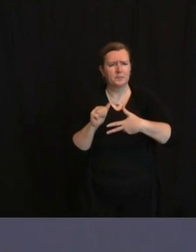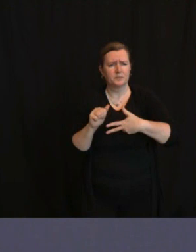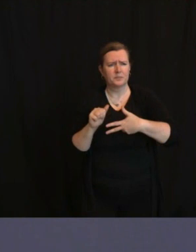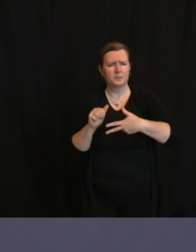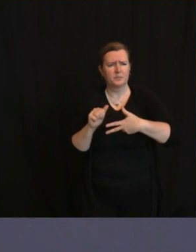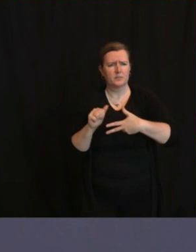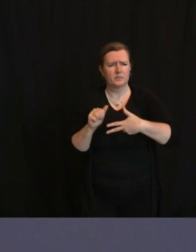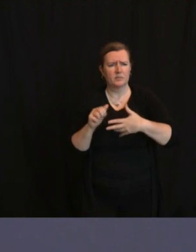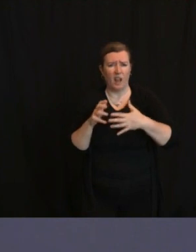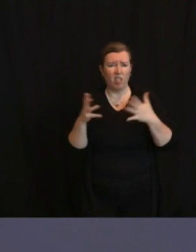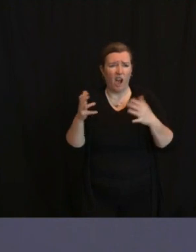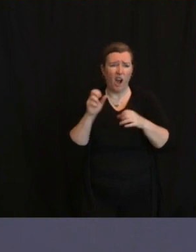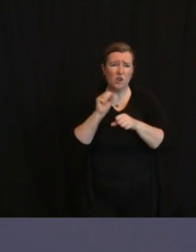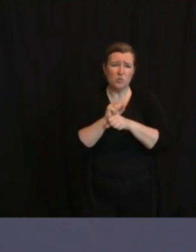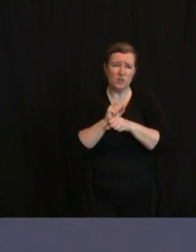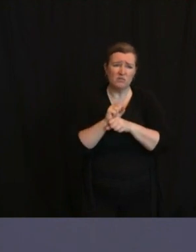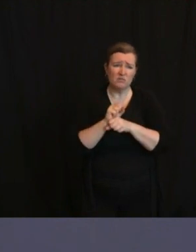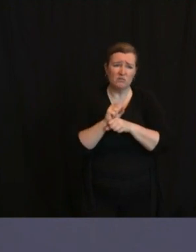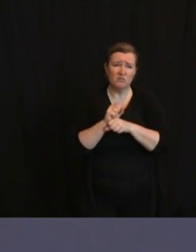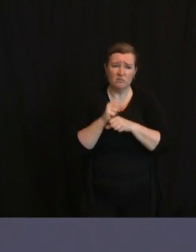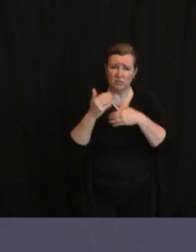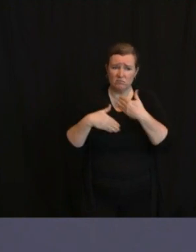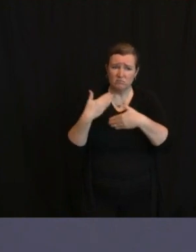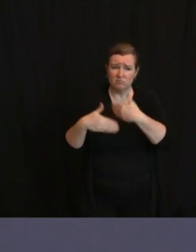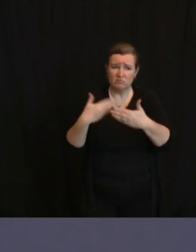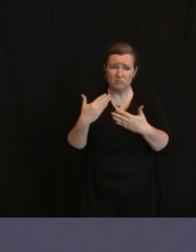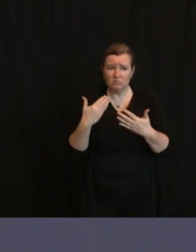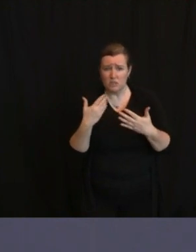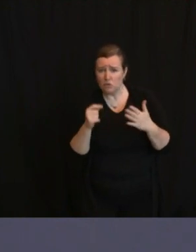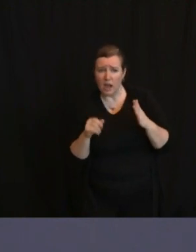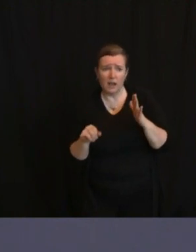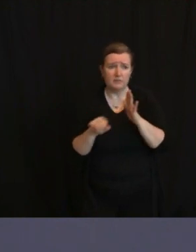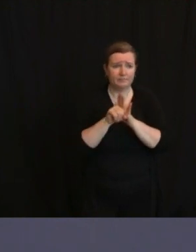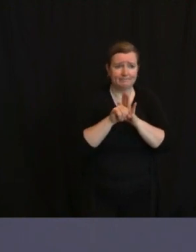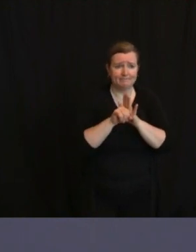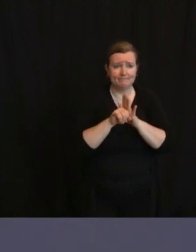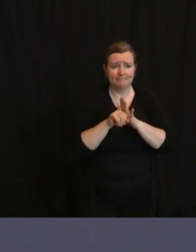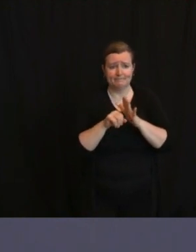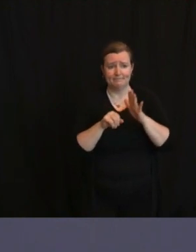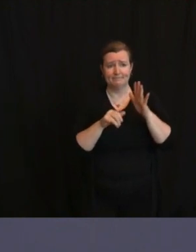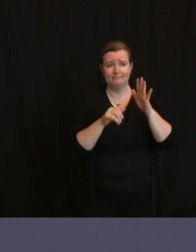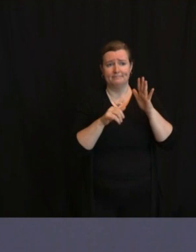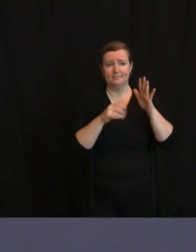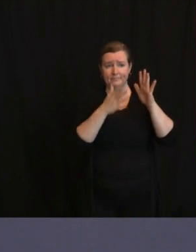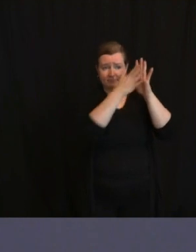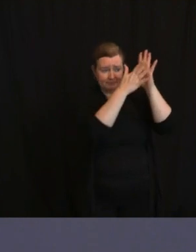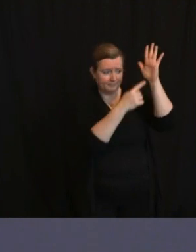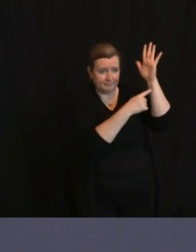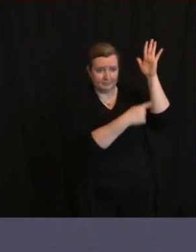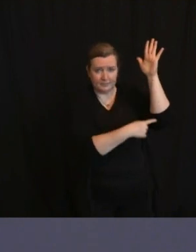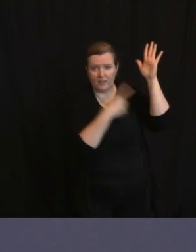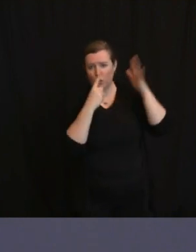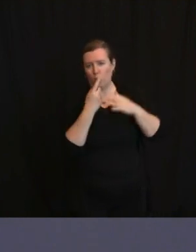TOP ONE. WE ACTUALLY -- JUDY AND PAT CORRECT ME IF I'M WRONG, THERE IS A FAIR AMOUNT OF WORK THAT